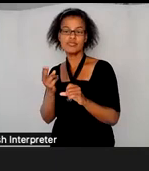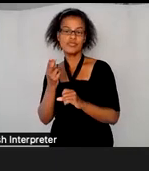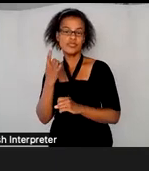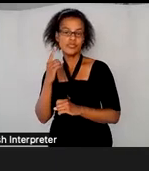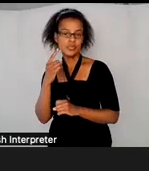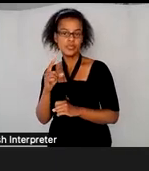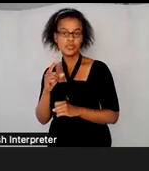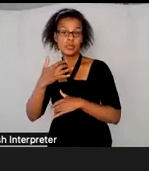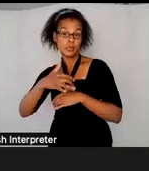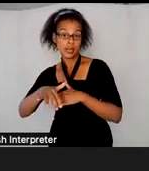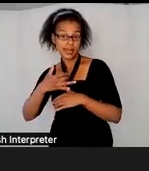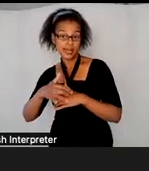treats pizza.